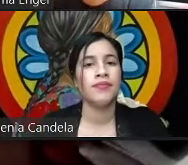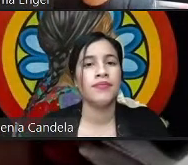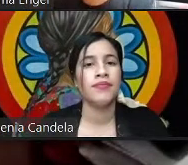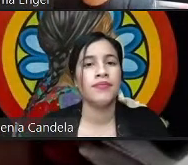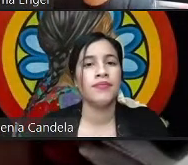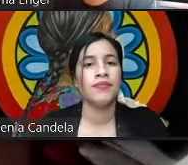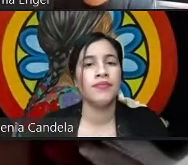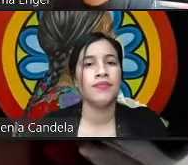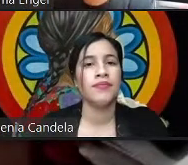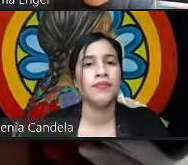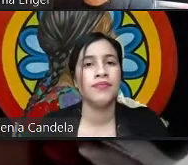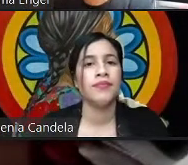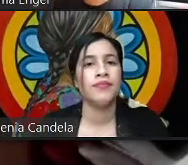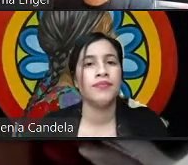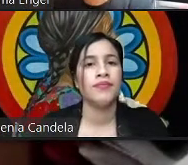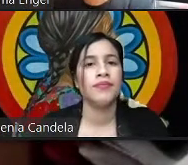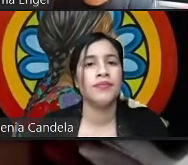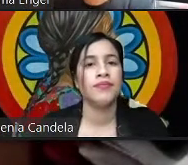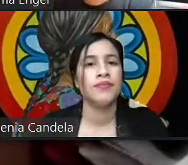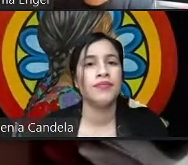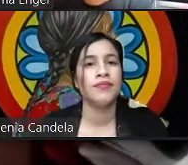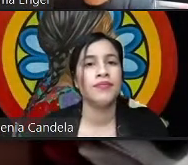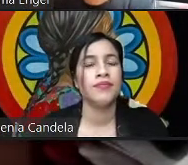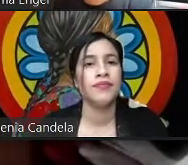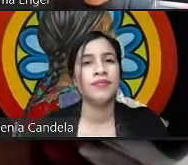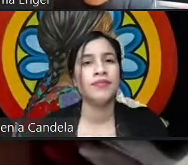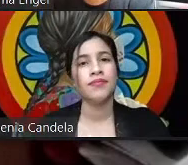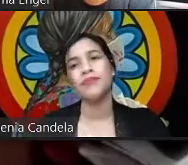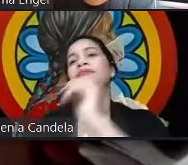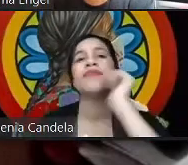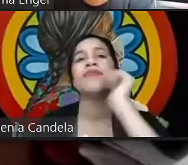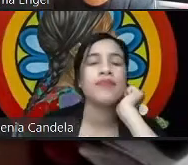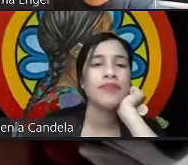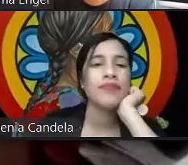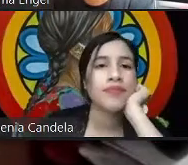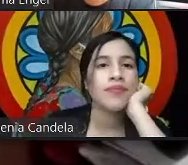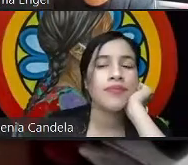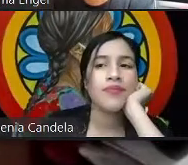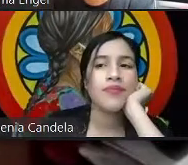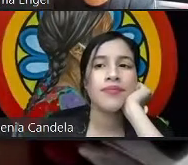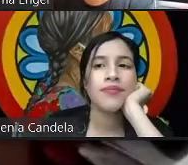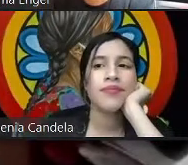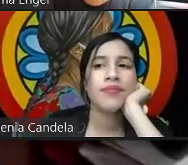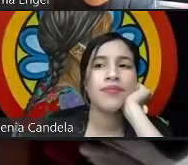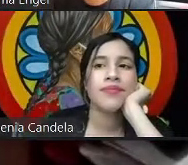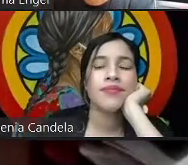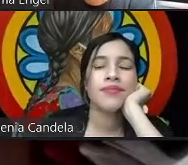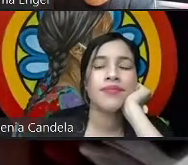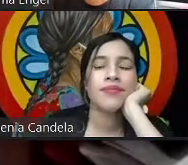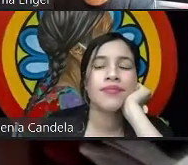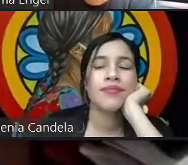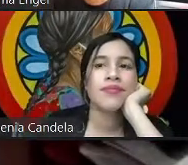And when they do, that position is they asked for that, that they want the kids to go back to school in person.